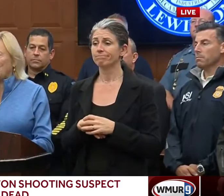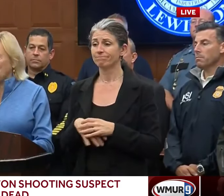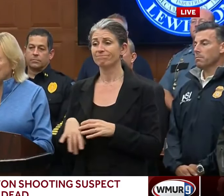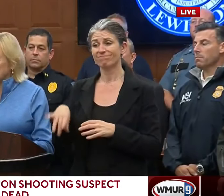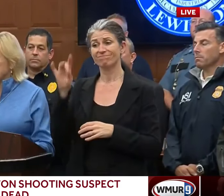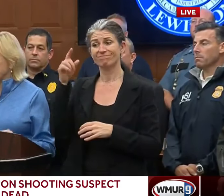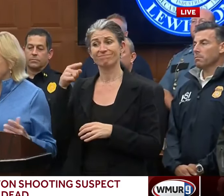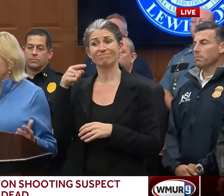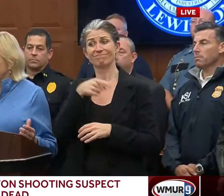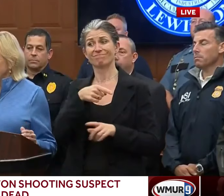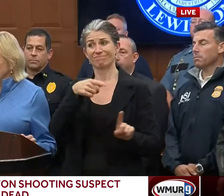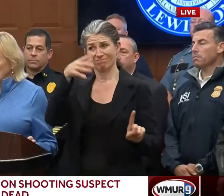A FEW MOMENTS.